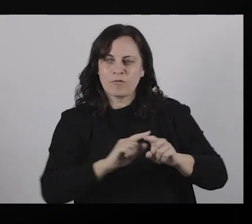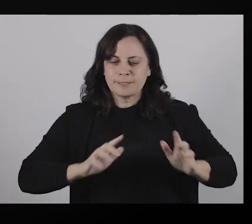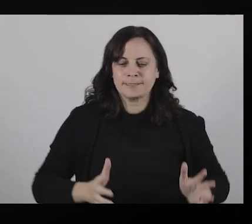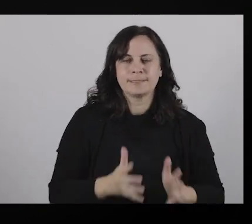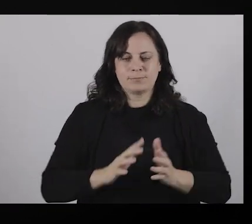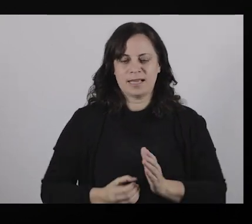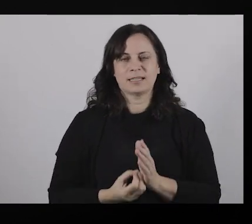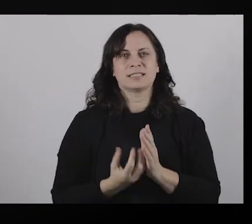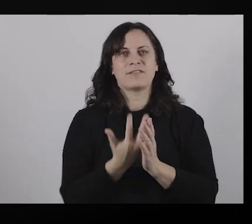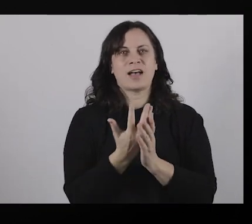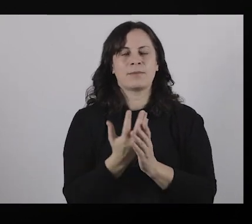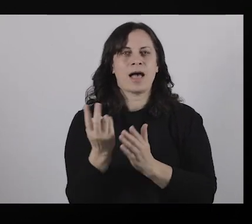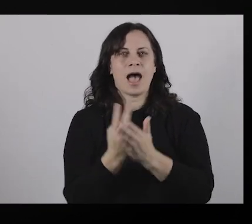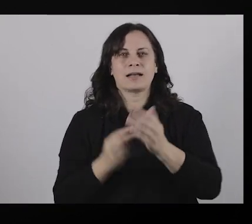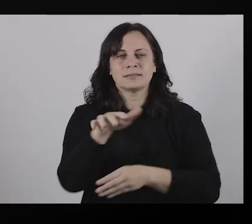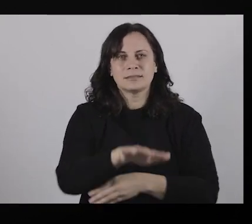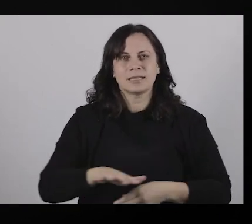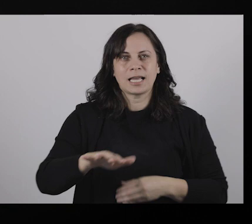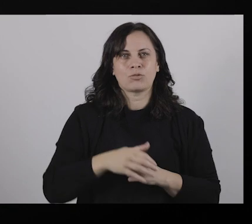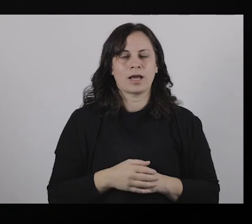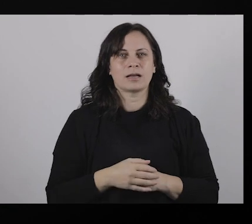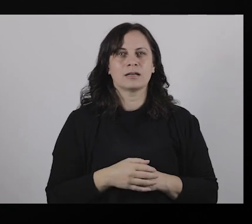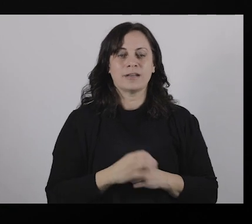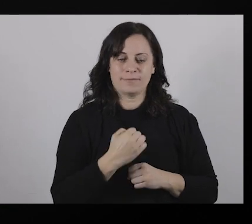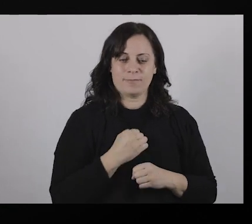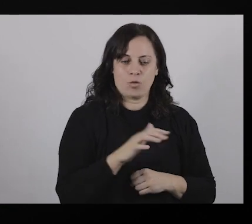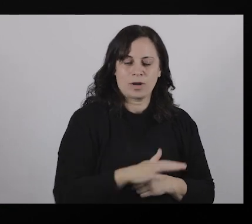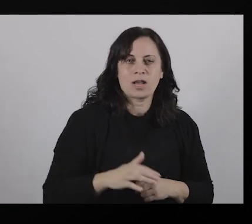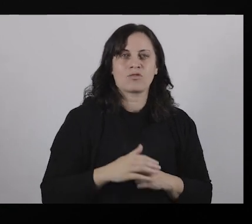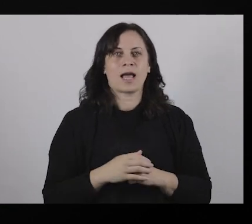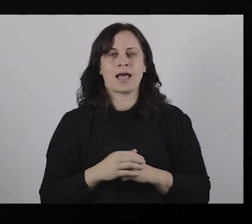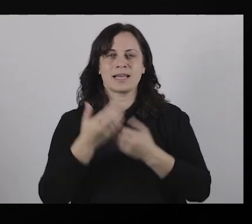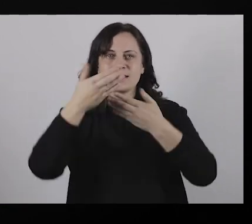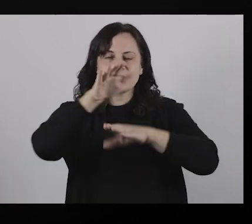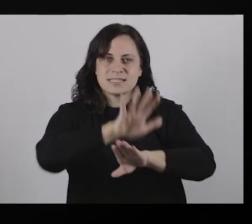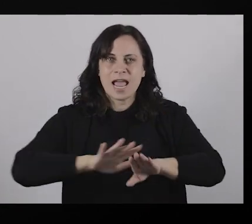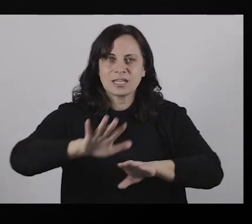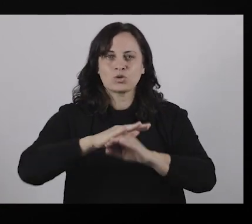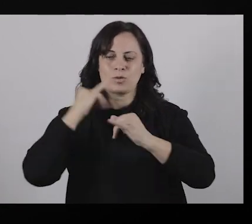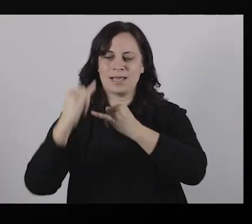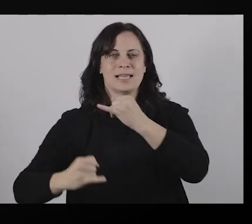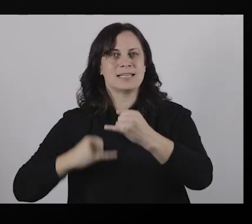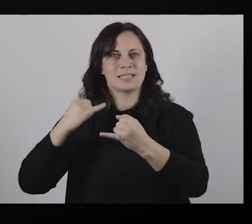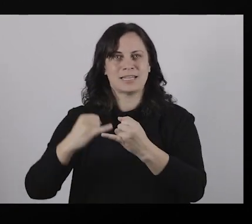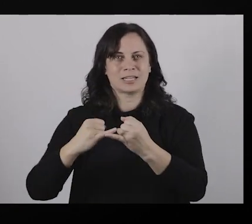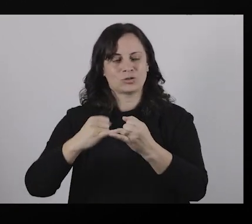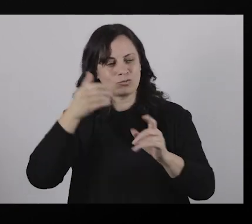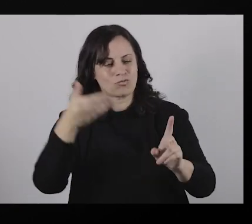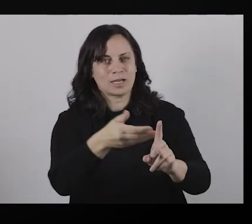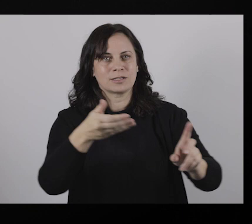to ensure the growth and development of the arts at a local, national and international level...